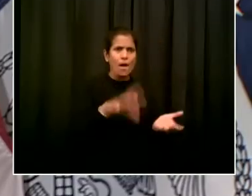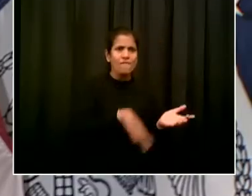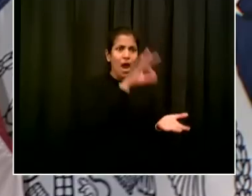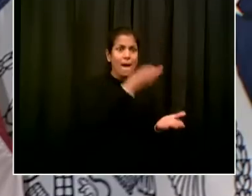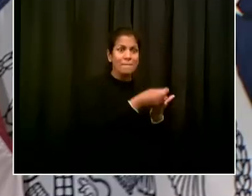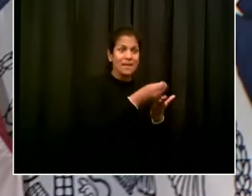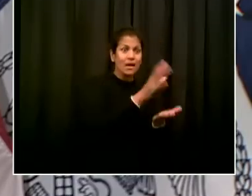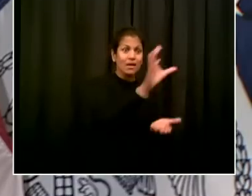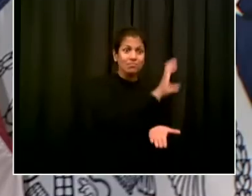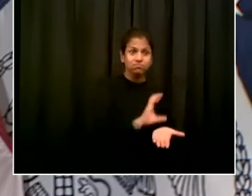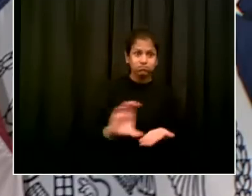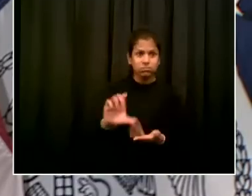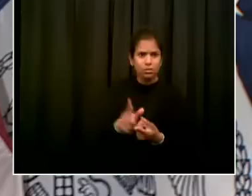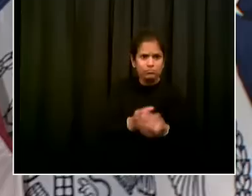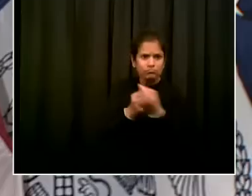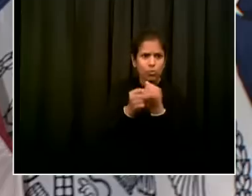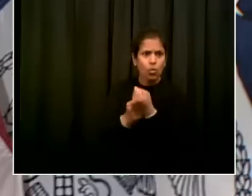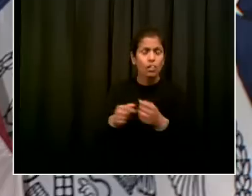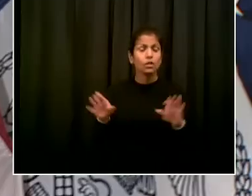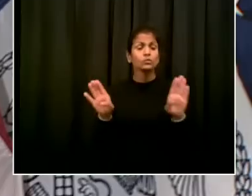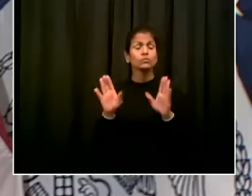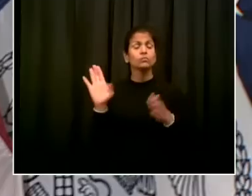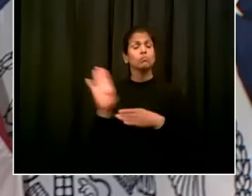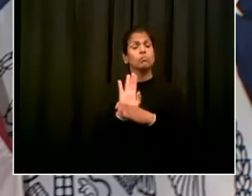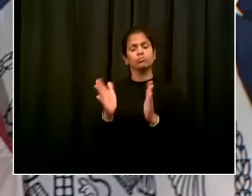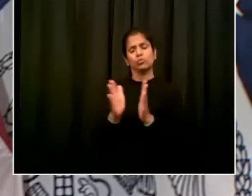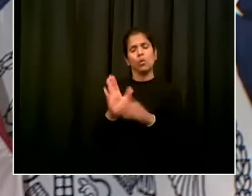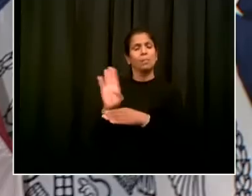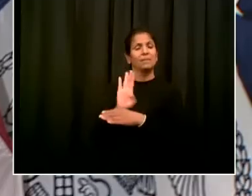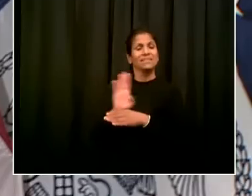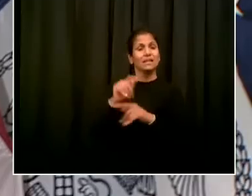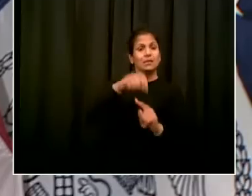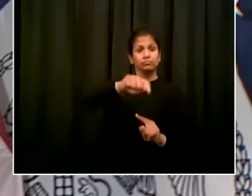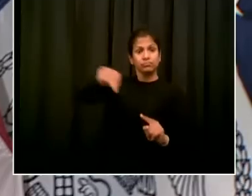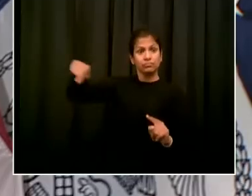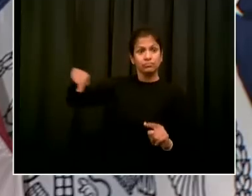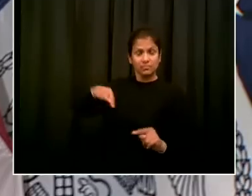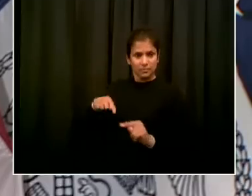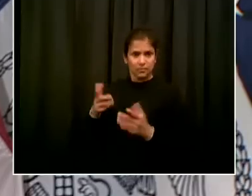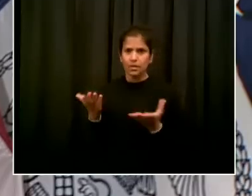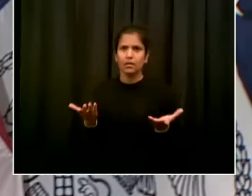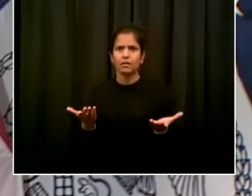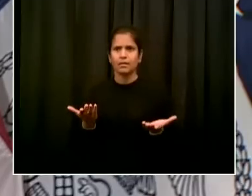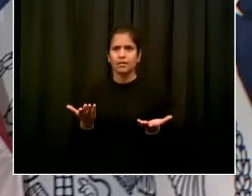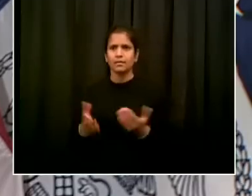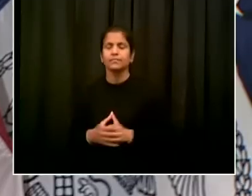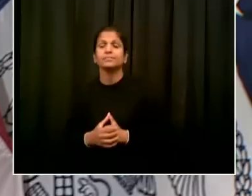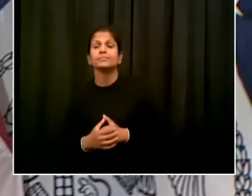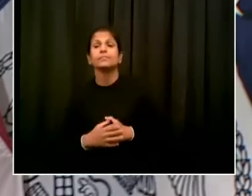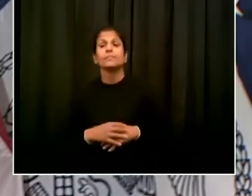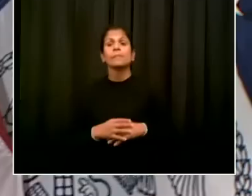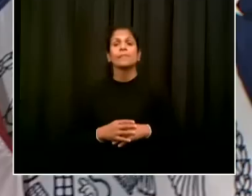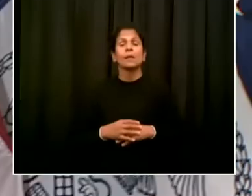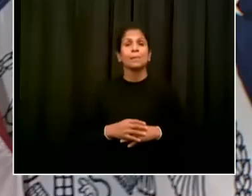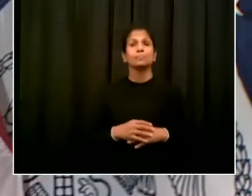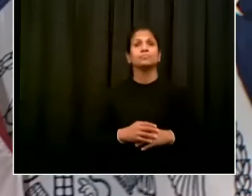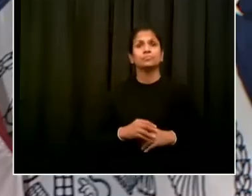BUSINESSES. MUCH CLEARER AND ENTER A PROGRAM TO PUT SMALL BUSINESSES BACK